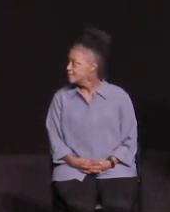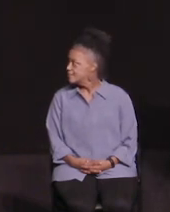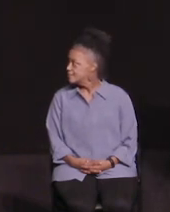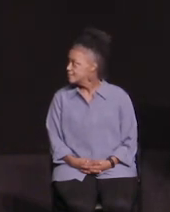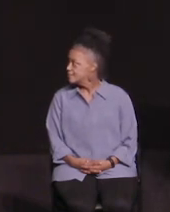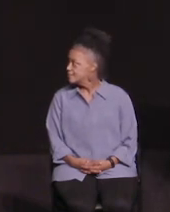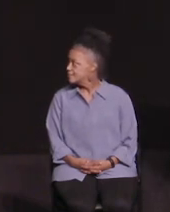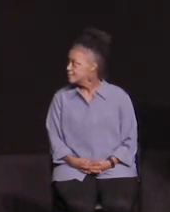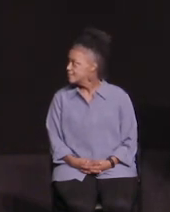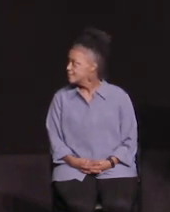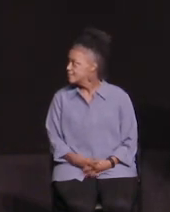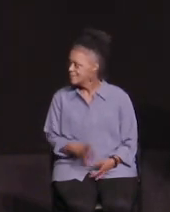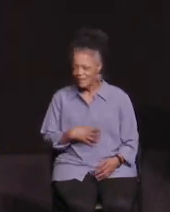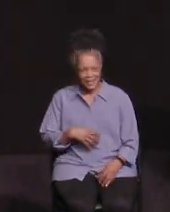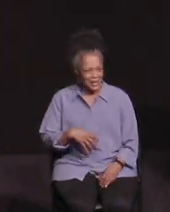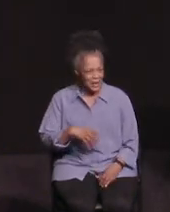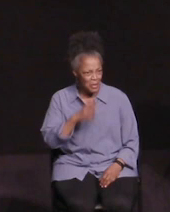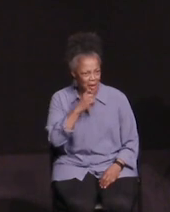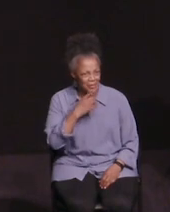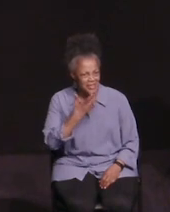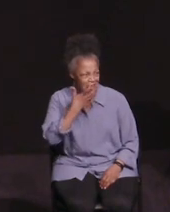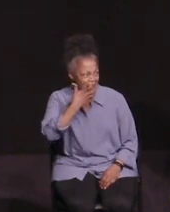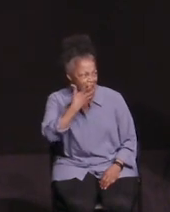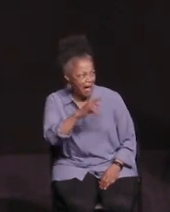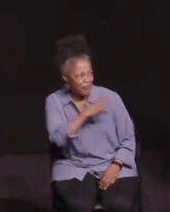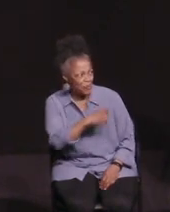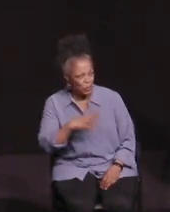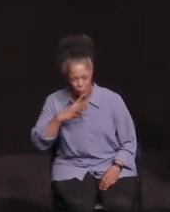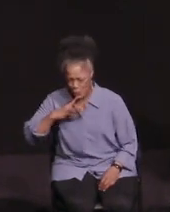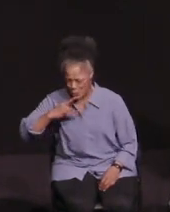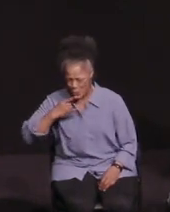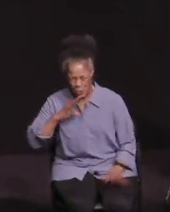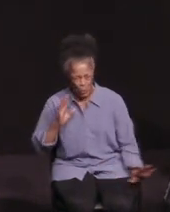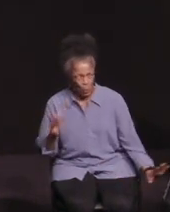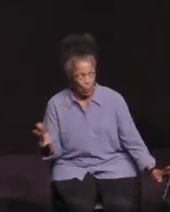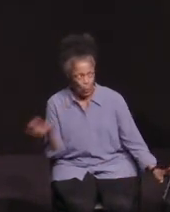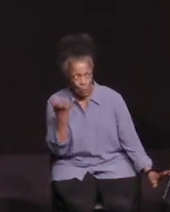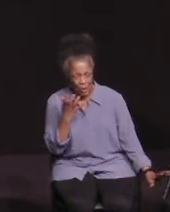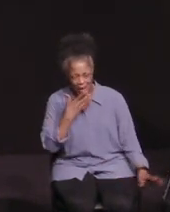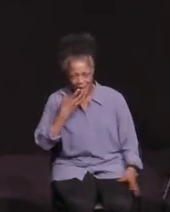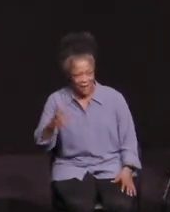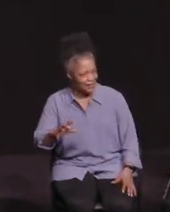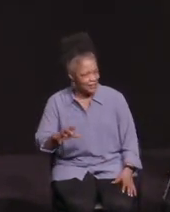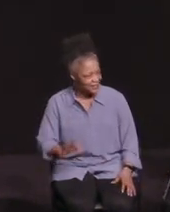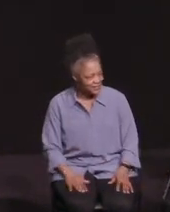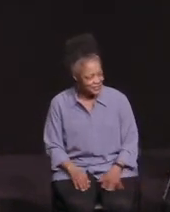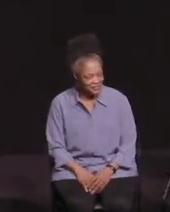The mic is still hot and electric, Ms. Muse.